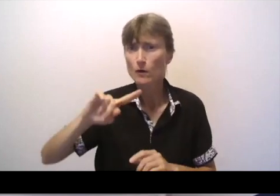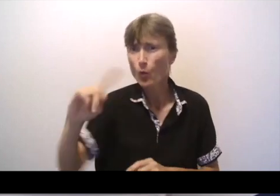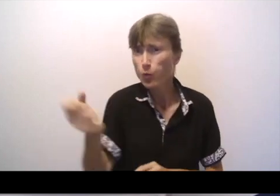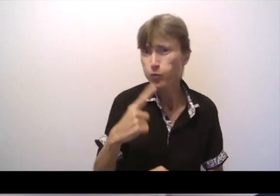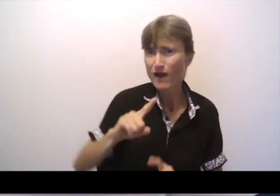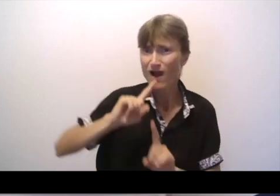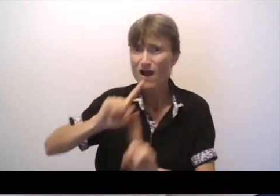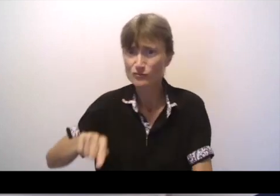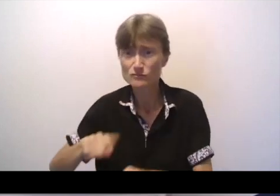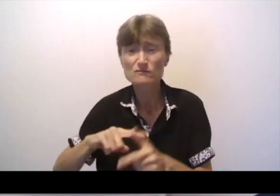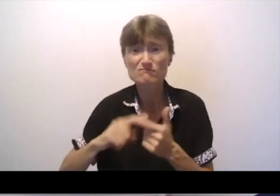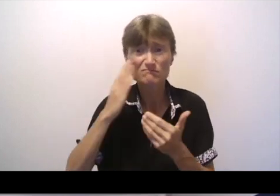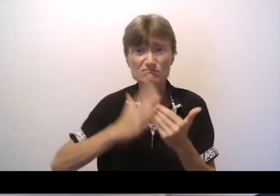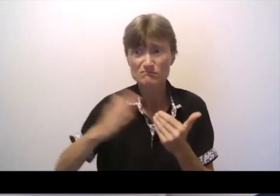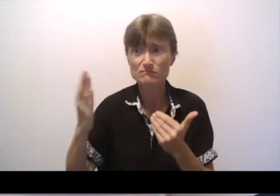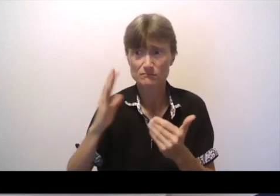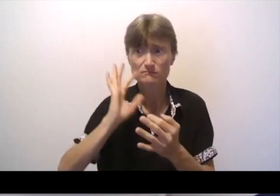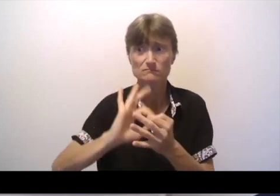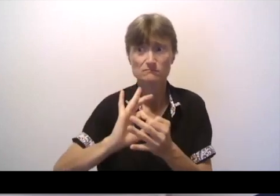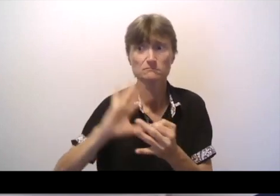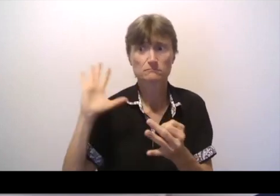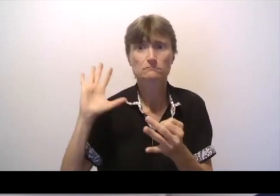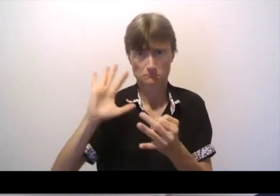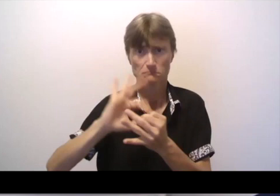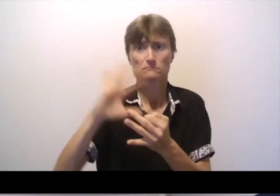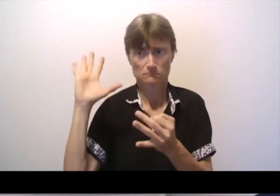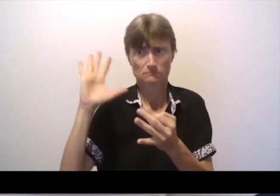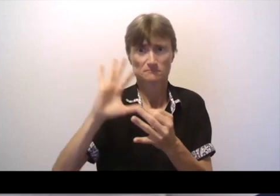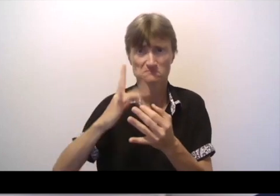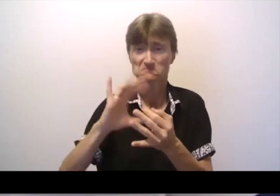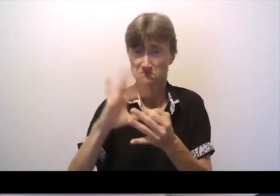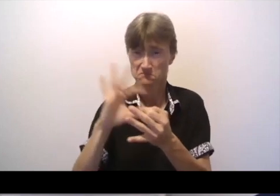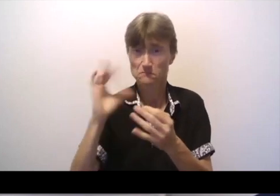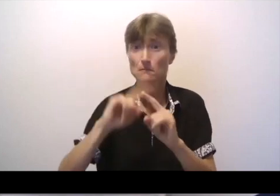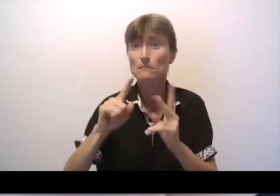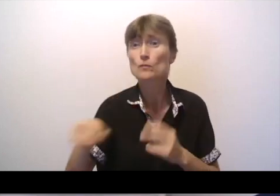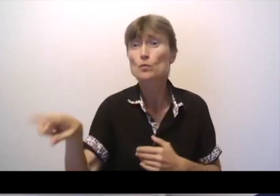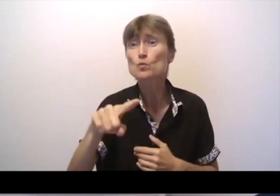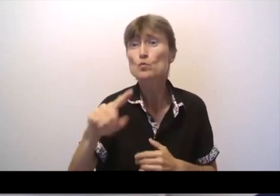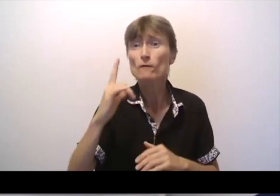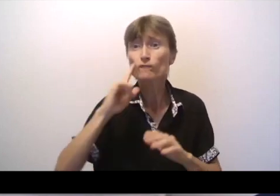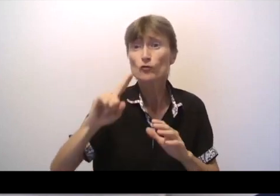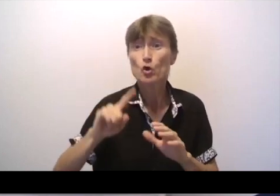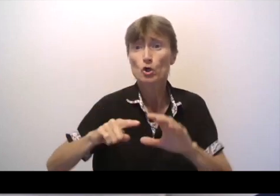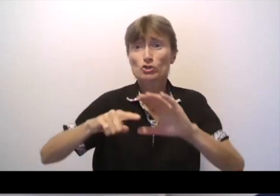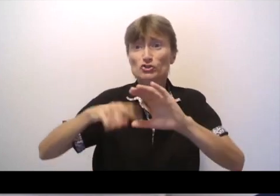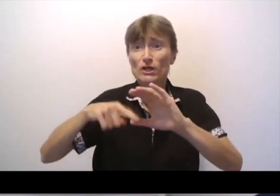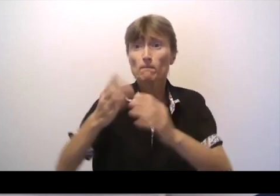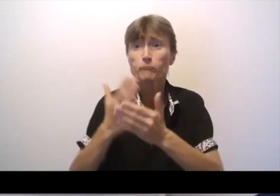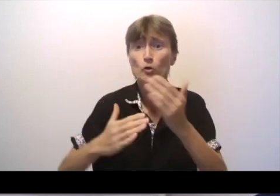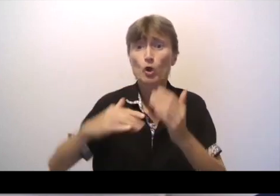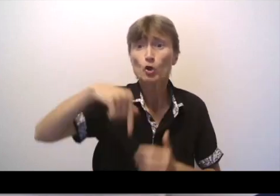section of zoom please use the q and a and that helps our our moderators